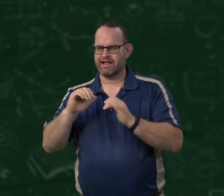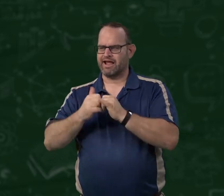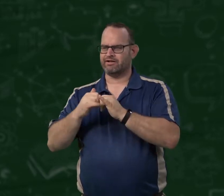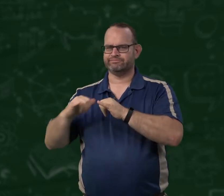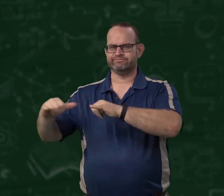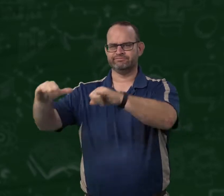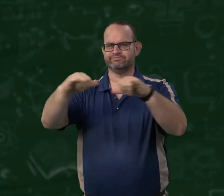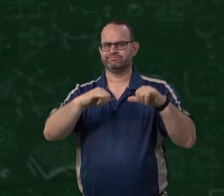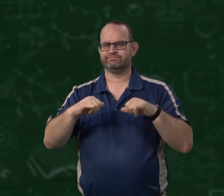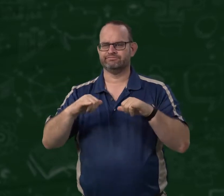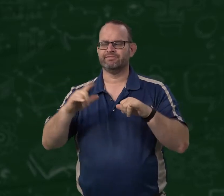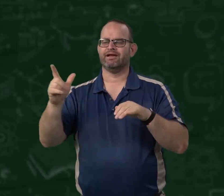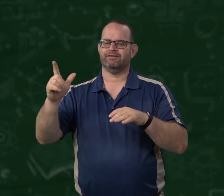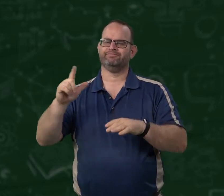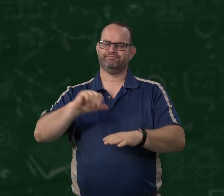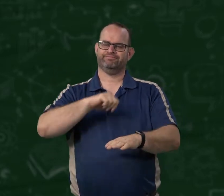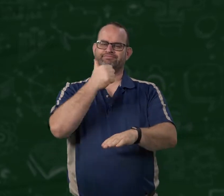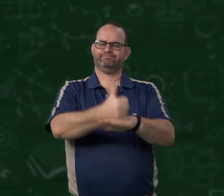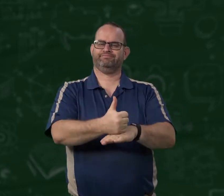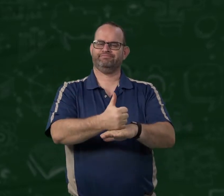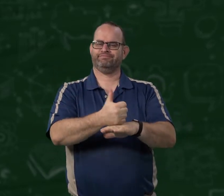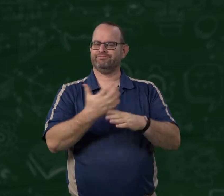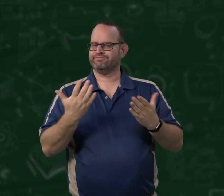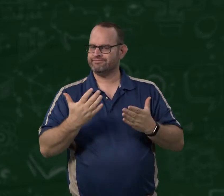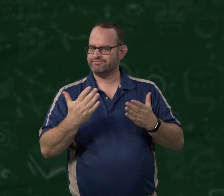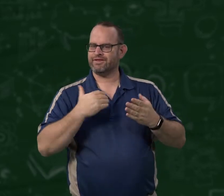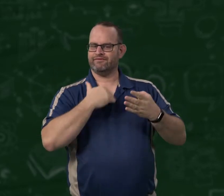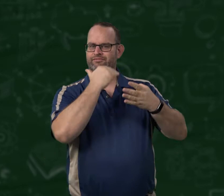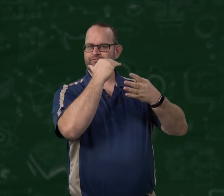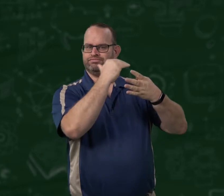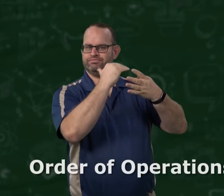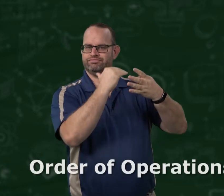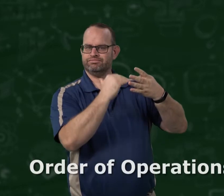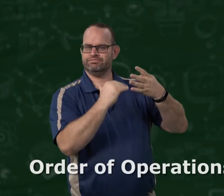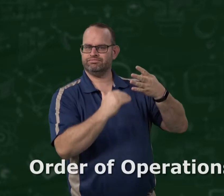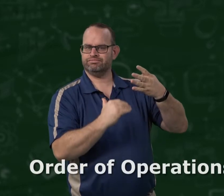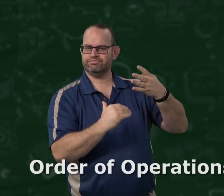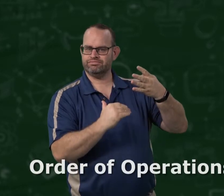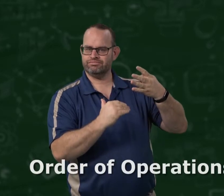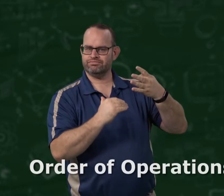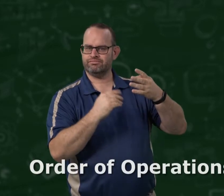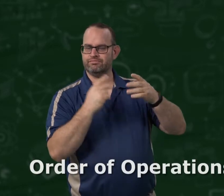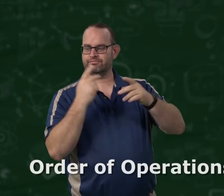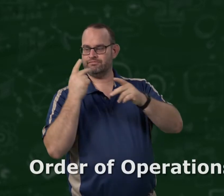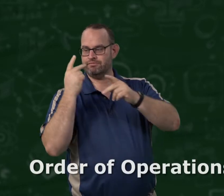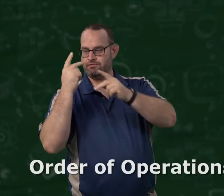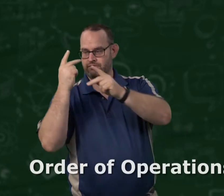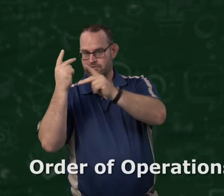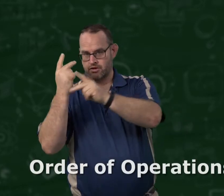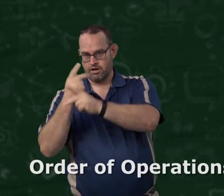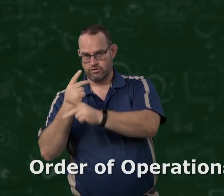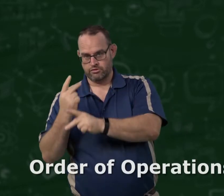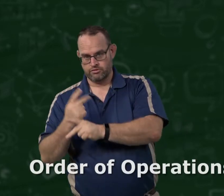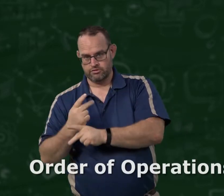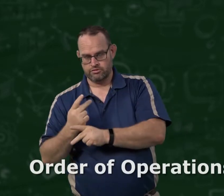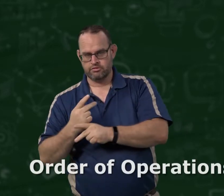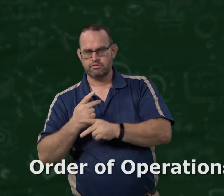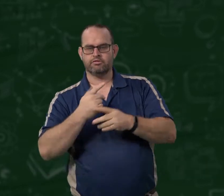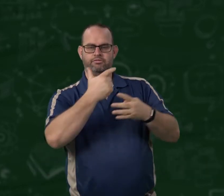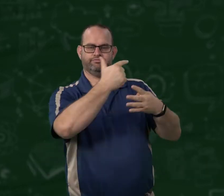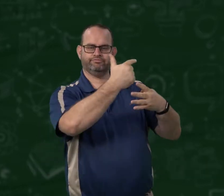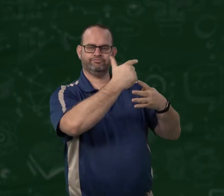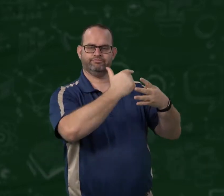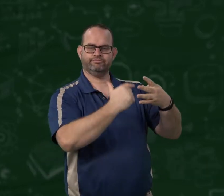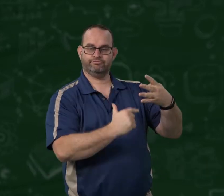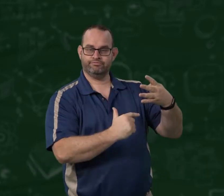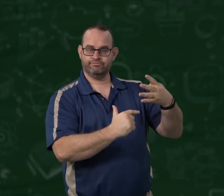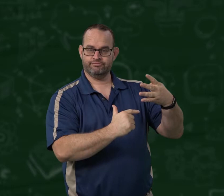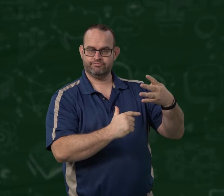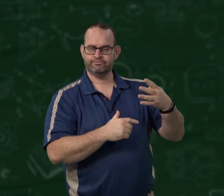To standardize the process, the order of operations was created.